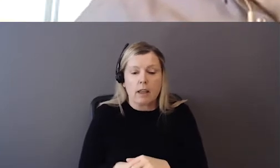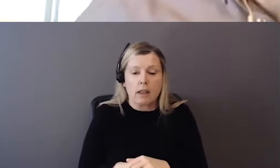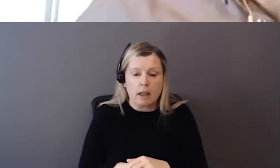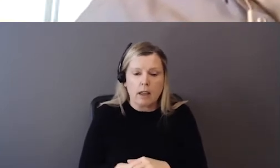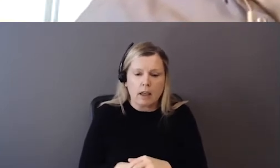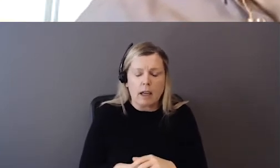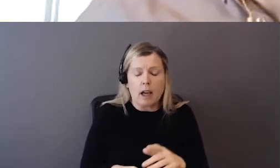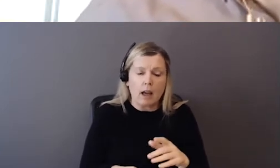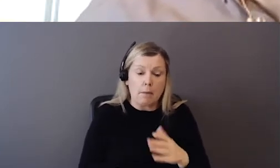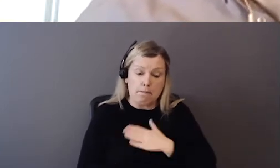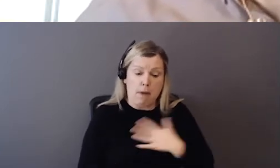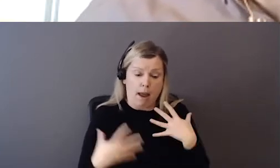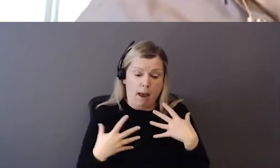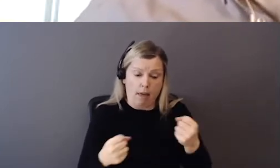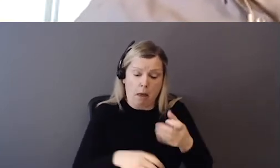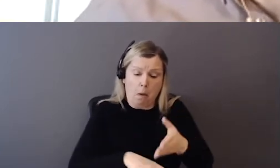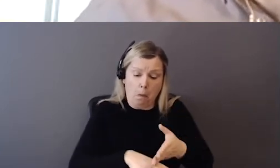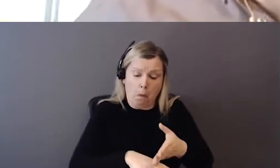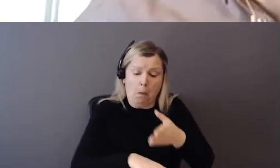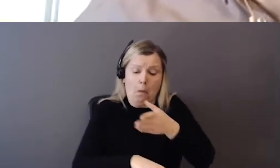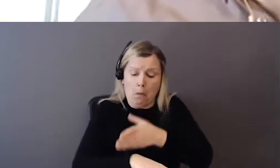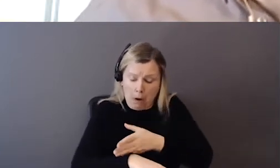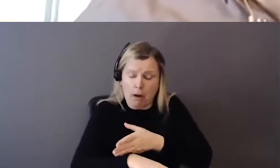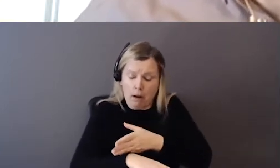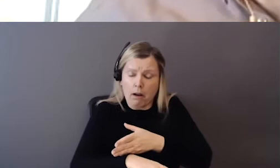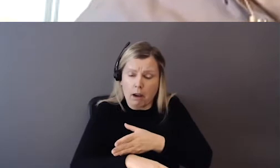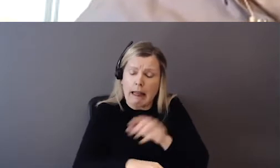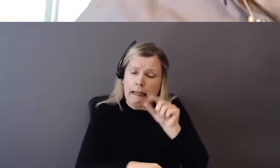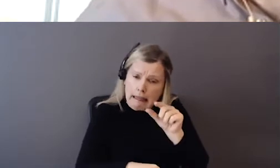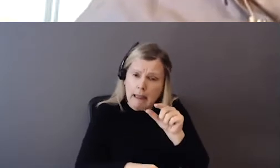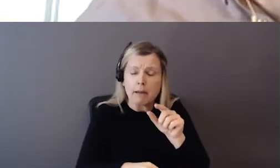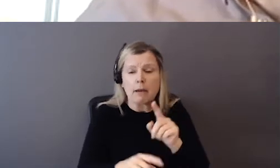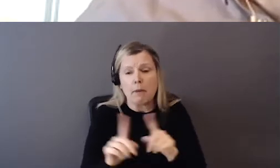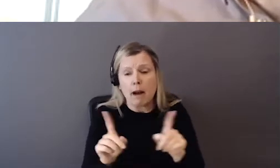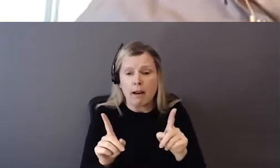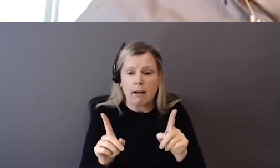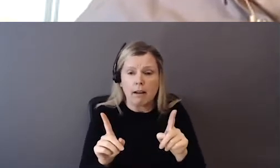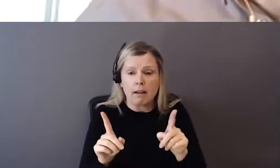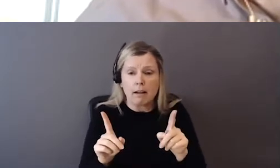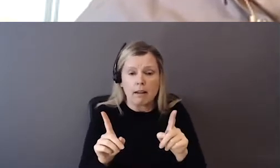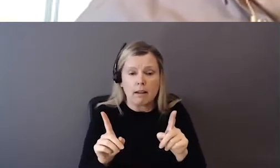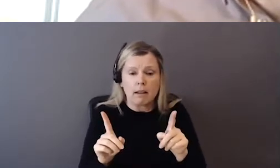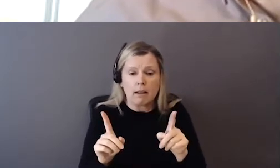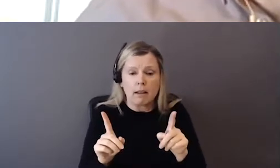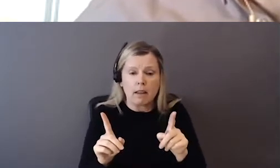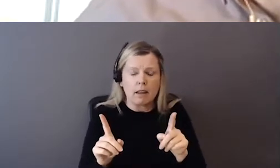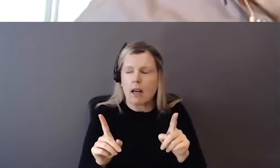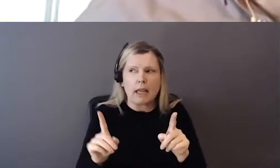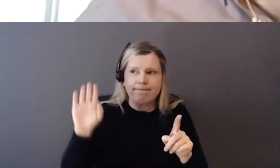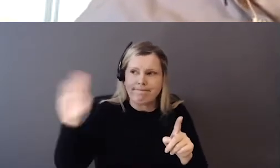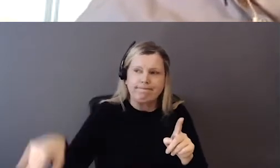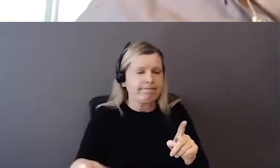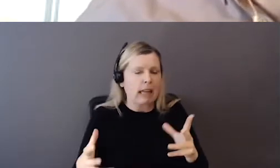better. And then I eventually just wanted to go back to work. I didn't know what the status of